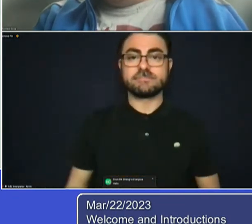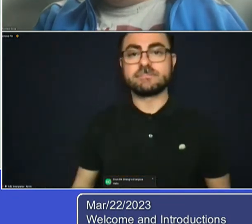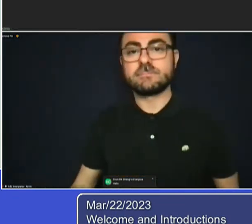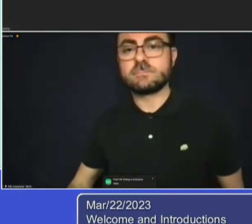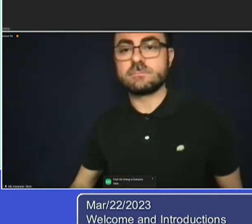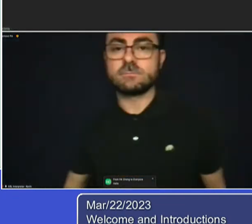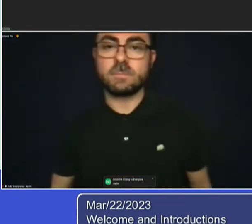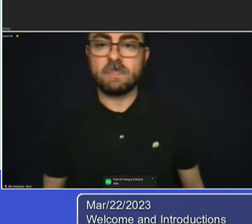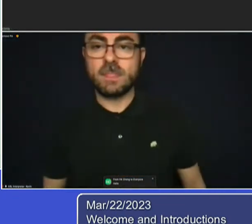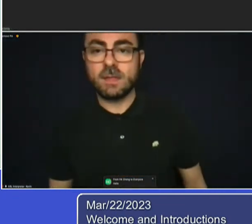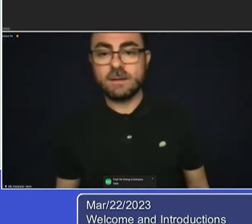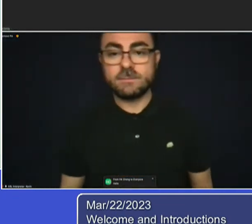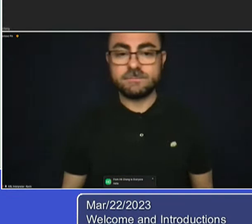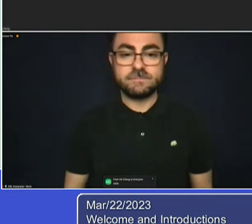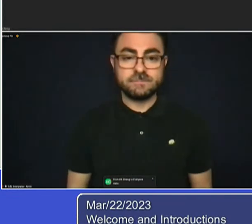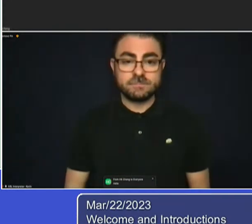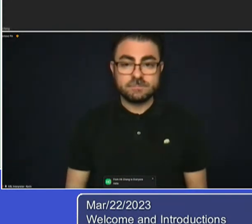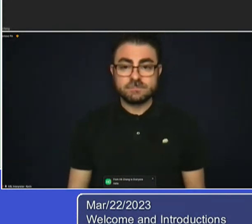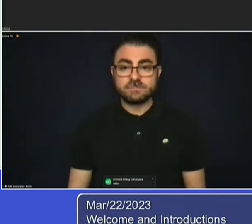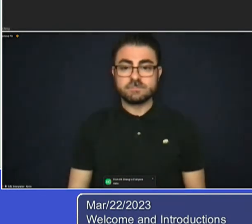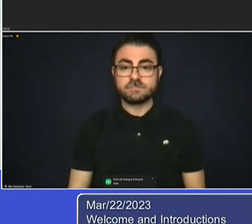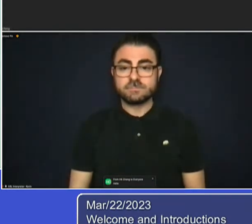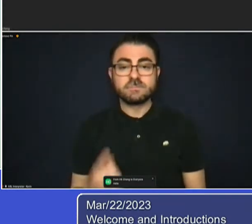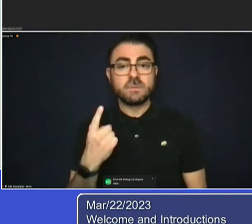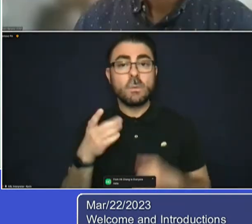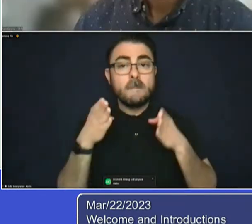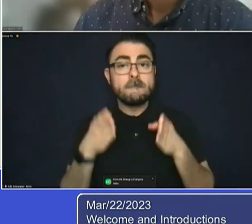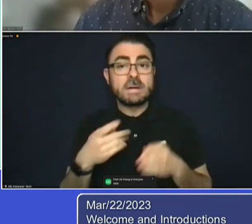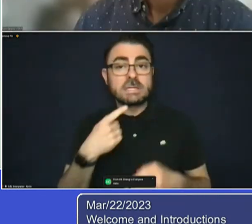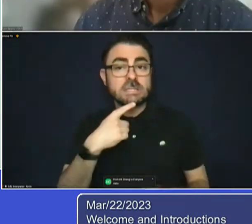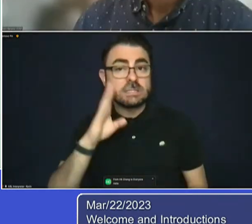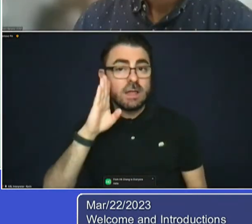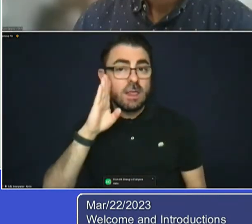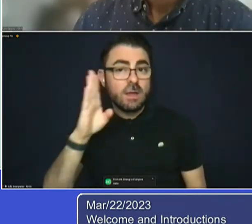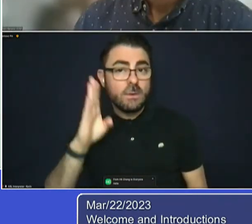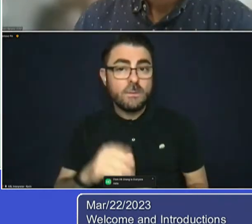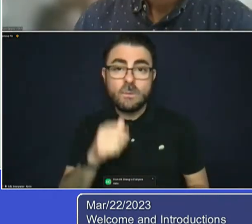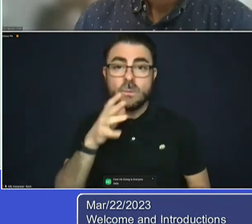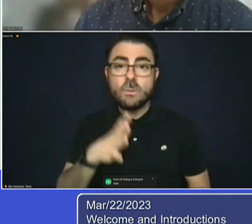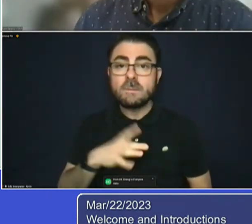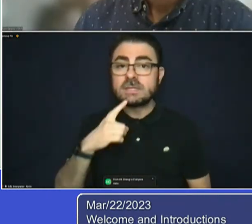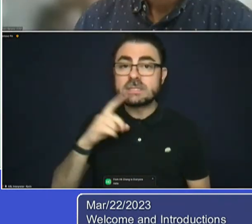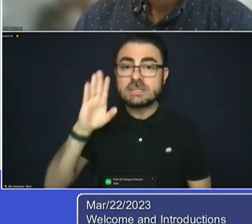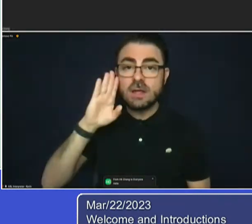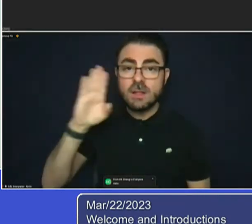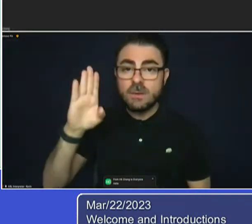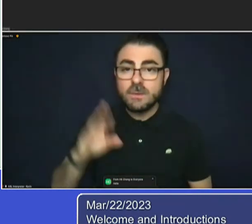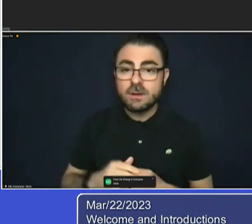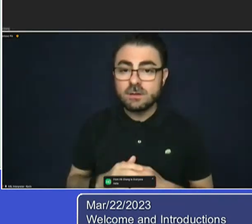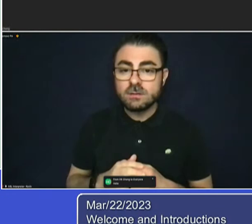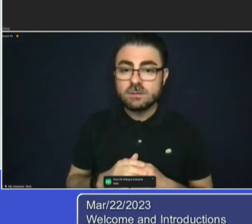PARTICIPANTS. I DON'T KNOW WHAT'S GOING ON HERE. HELLO?